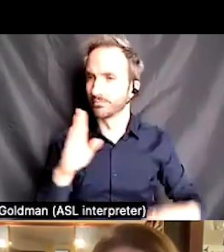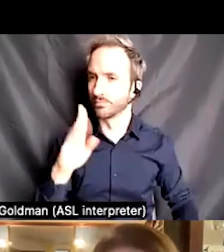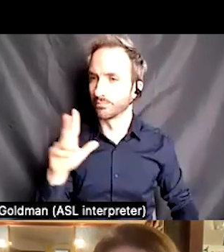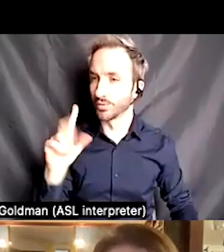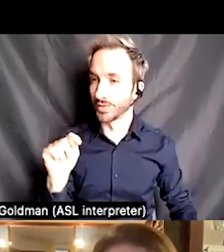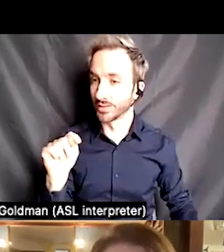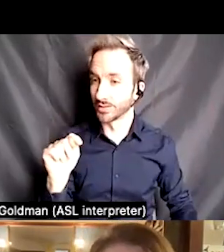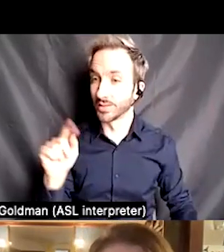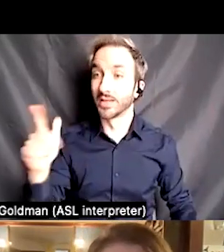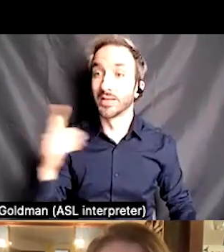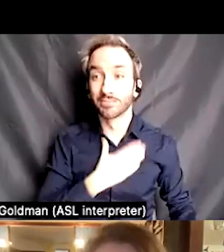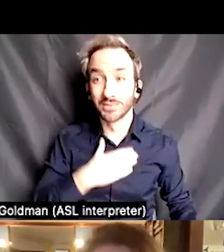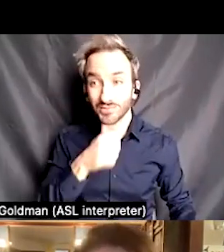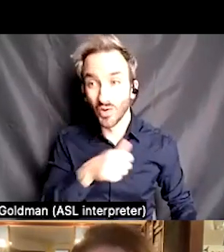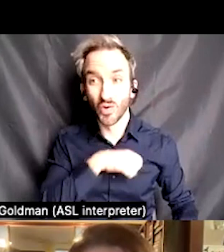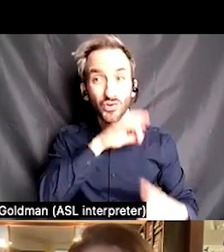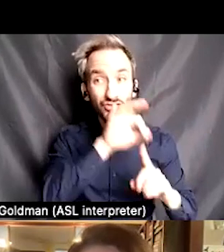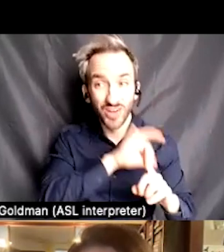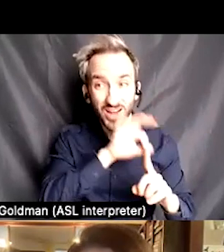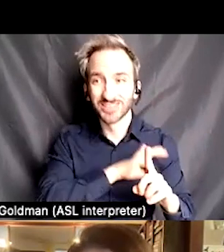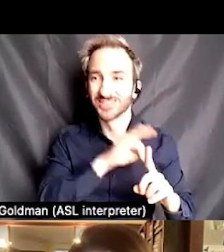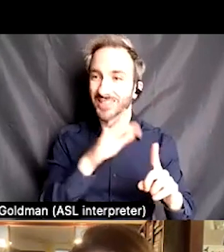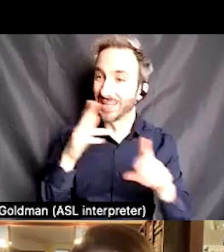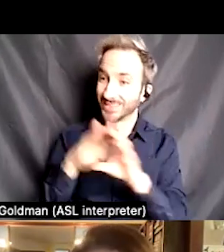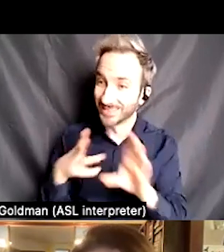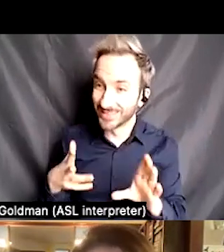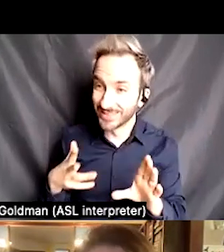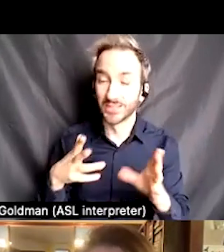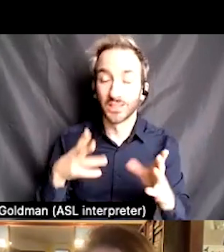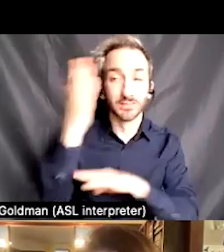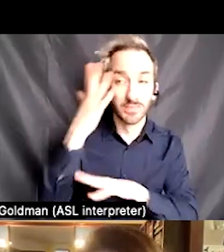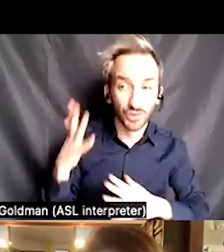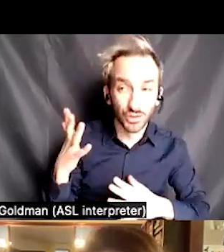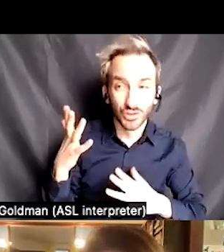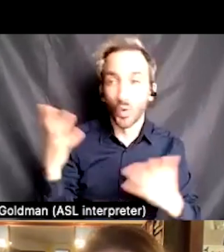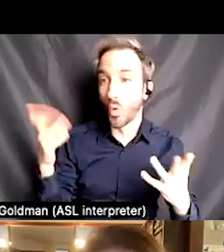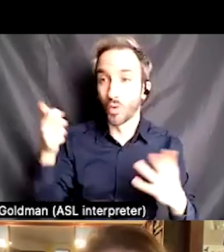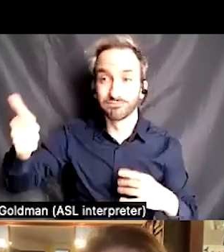harass speakers, hosts, or attendees, or record the sessions. We have a zero-tolerance policy.